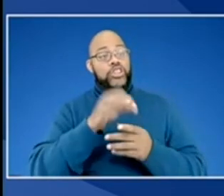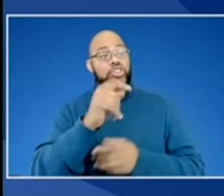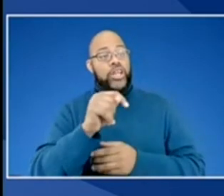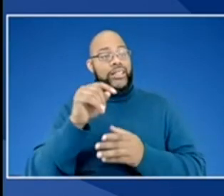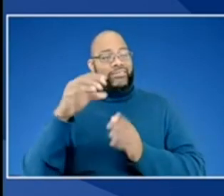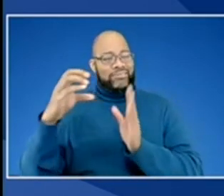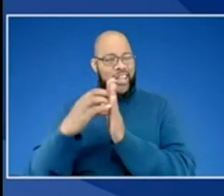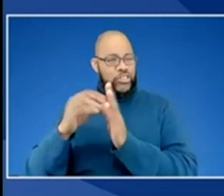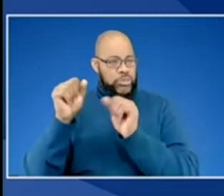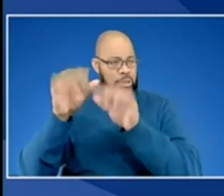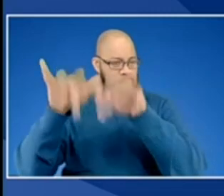Lane, please.